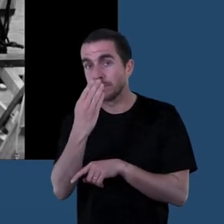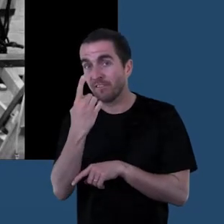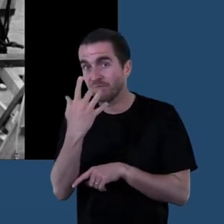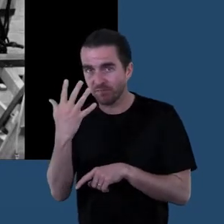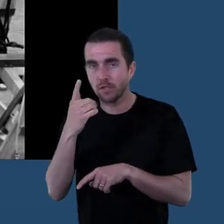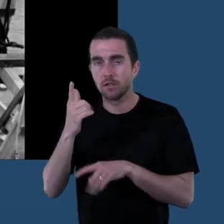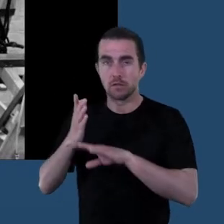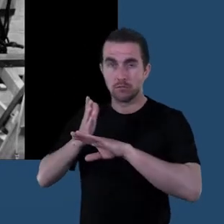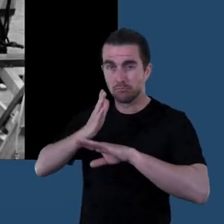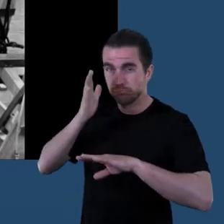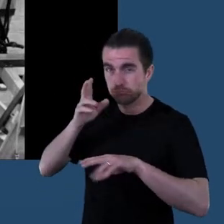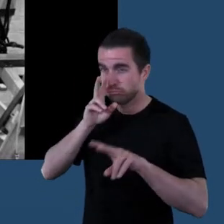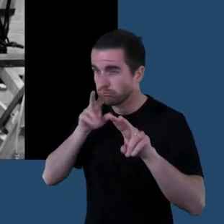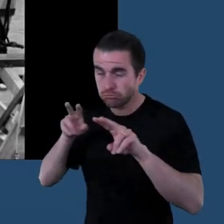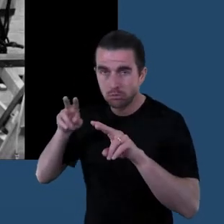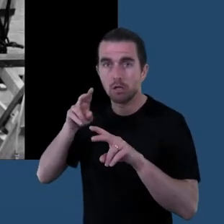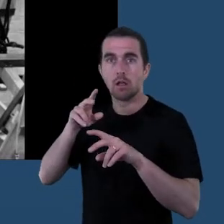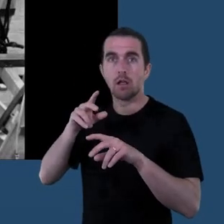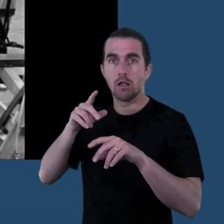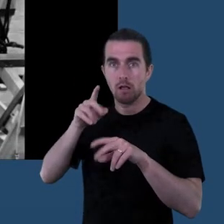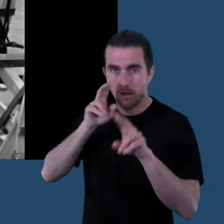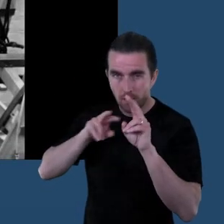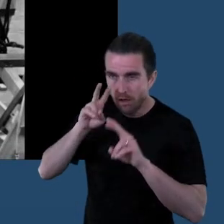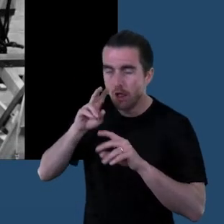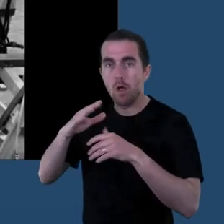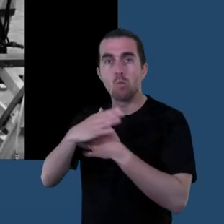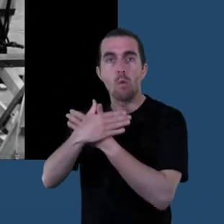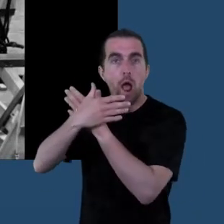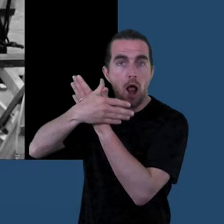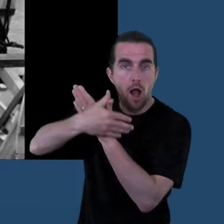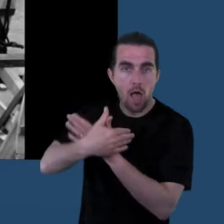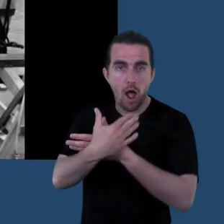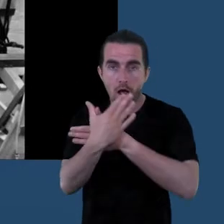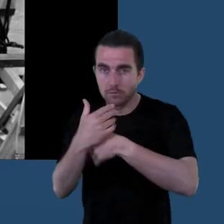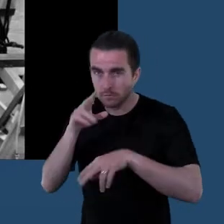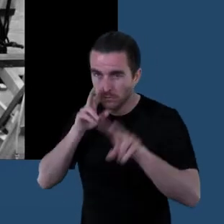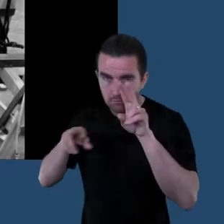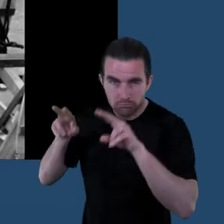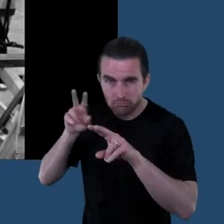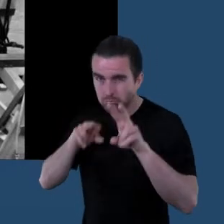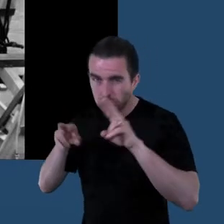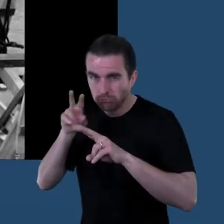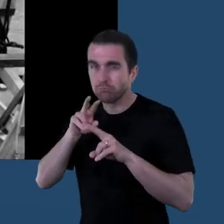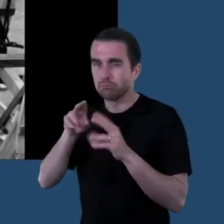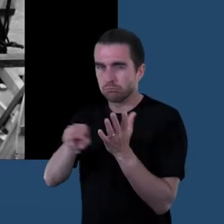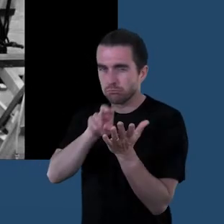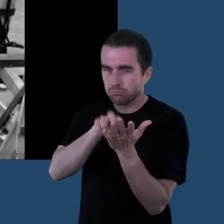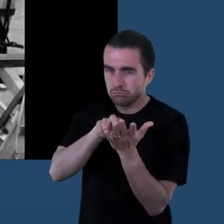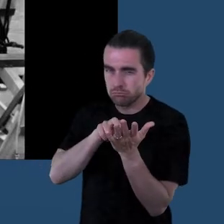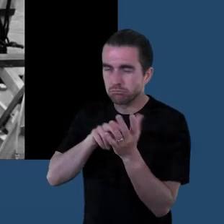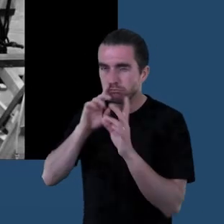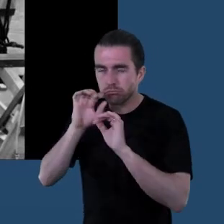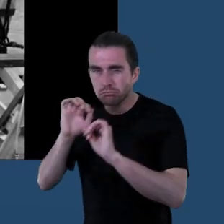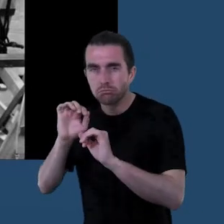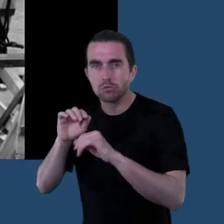then in the Antarctic with with the whaling fleets. And he was making observations of blue whales and fin whales,